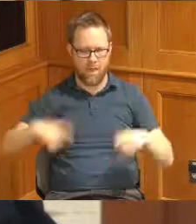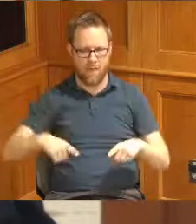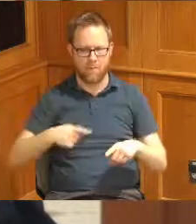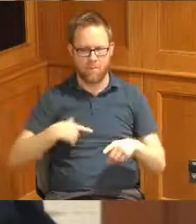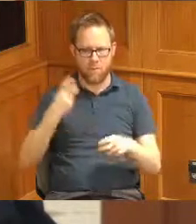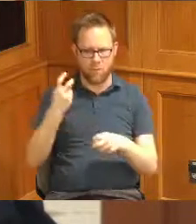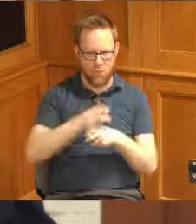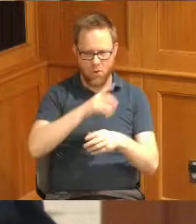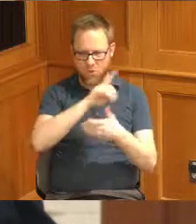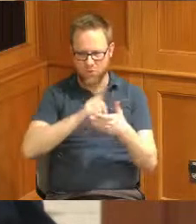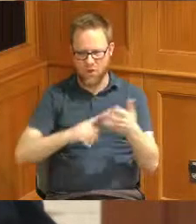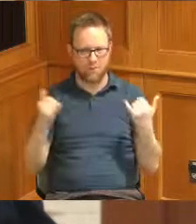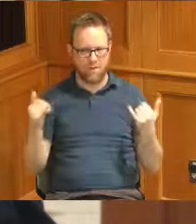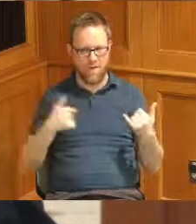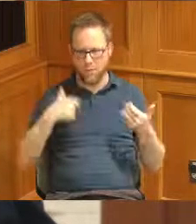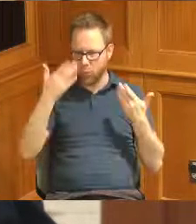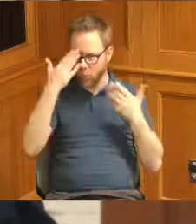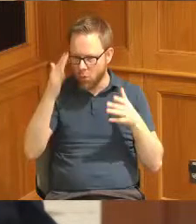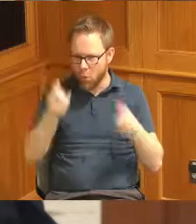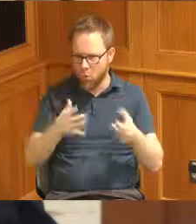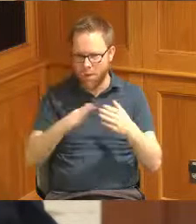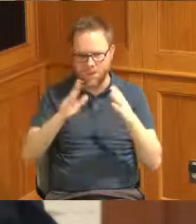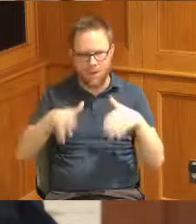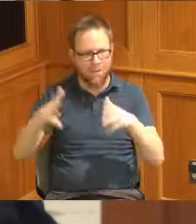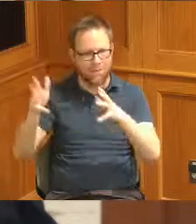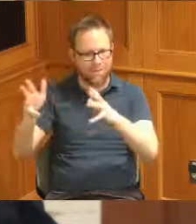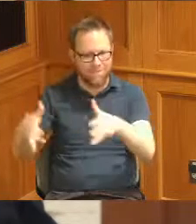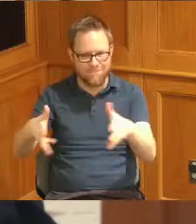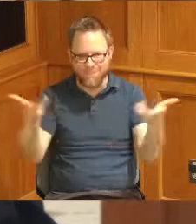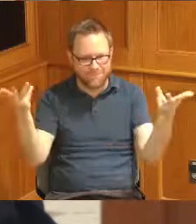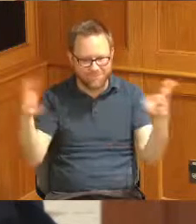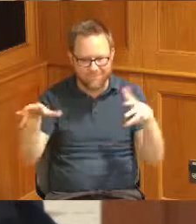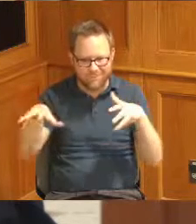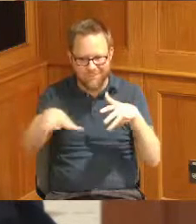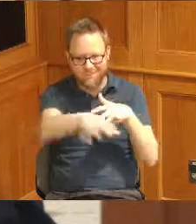design it at this point in time when we don't know exactly which homes and which spaces we're